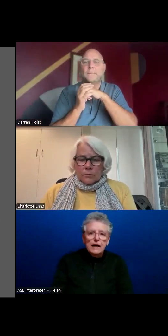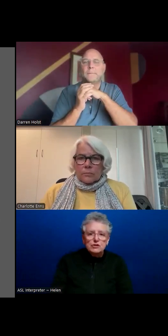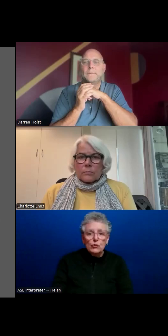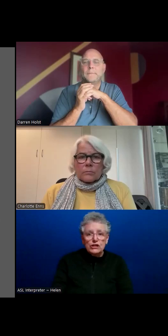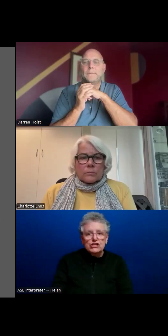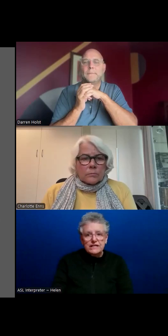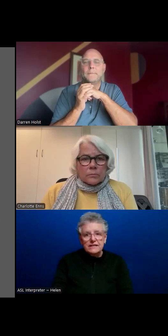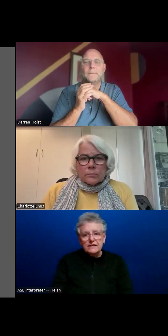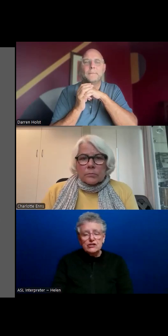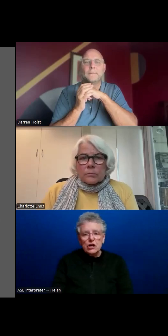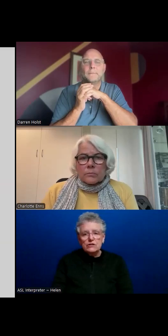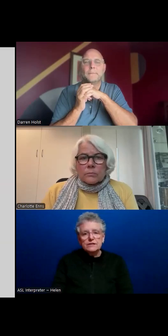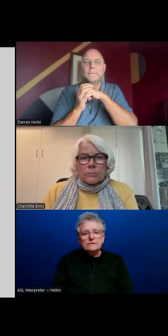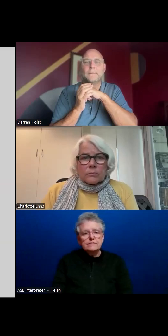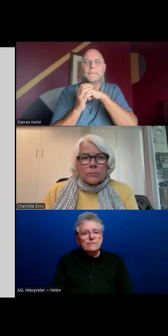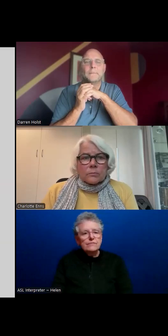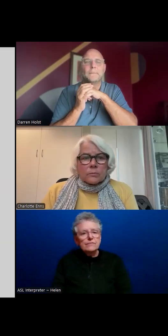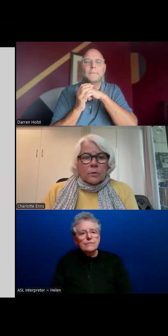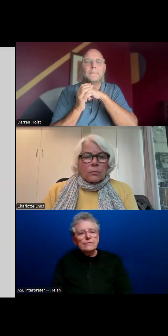in the-- You'll see the scoring sheet, the chart.